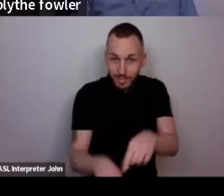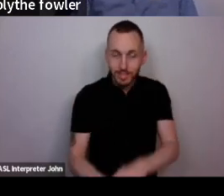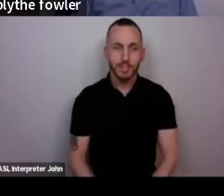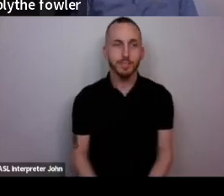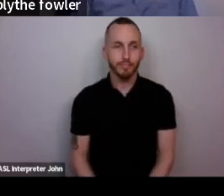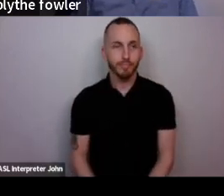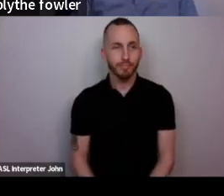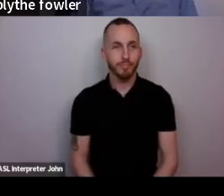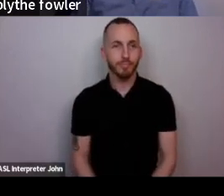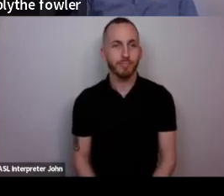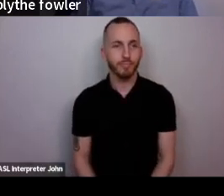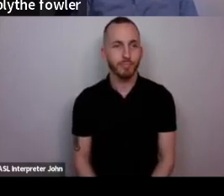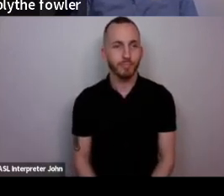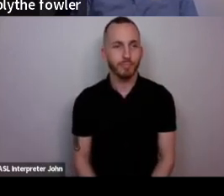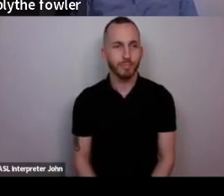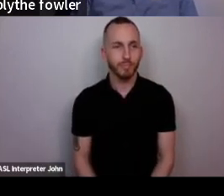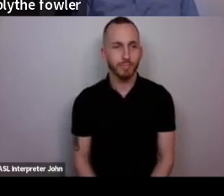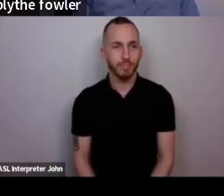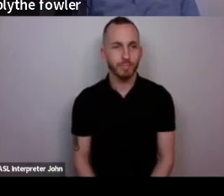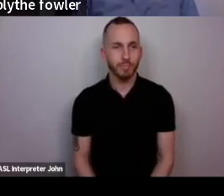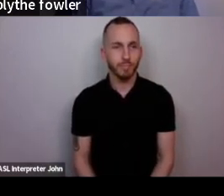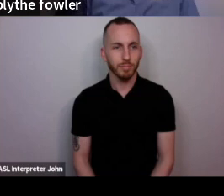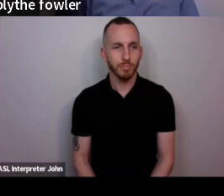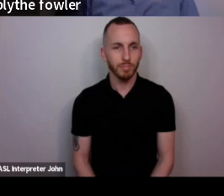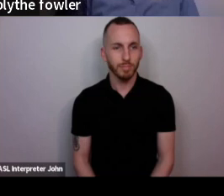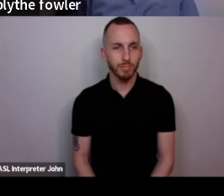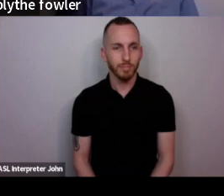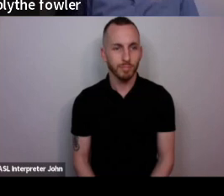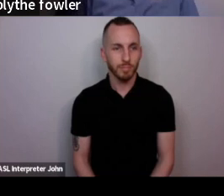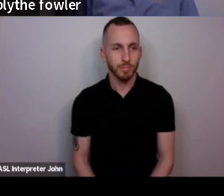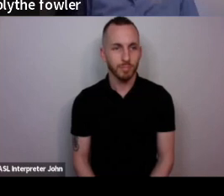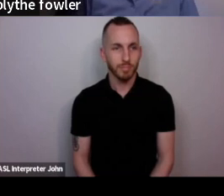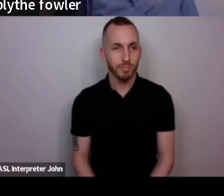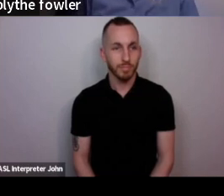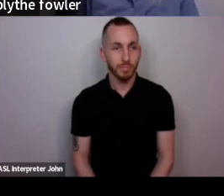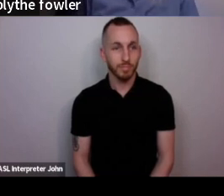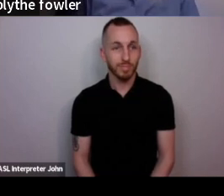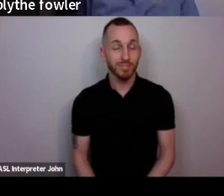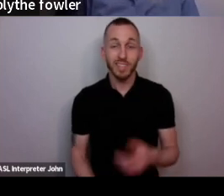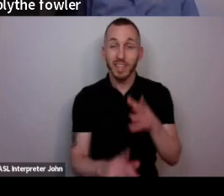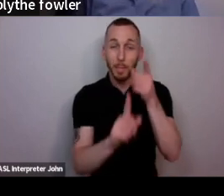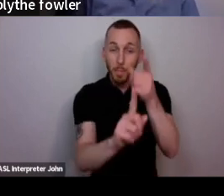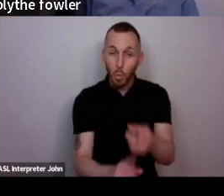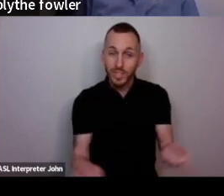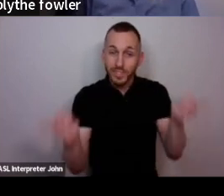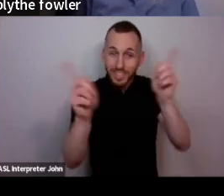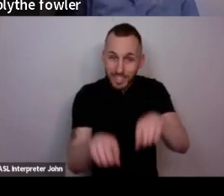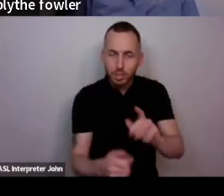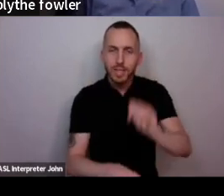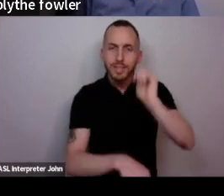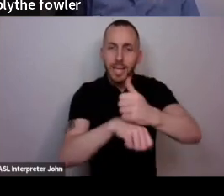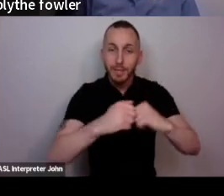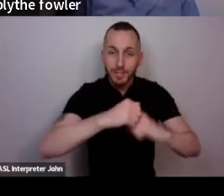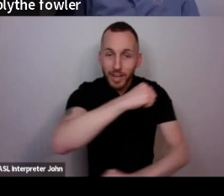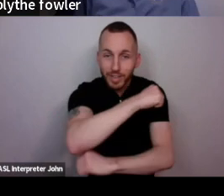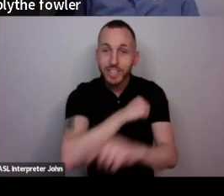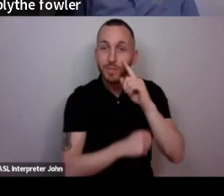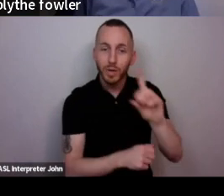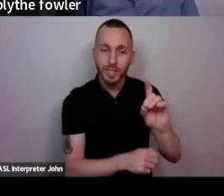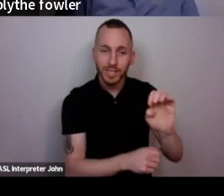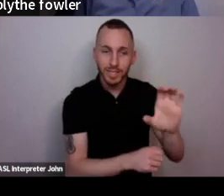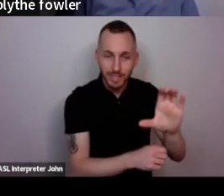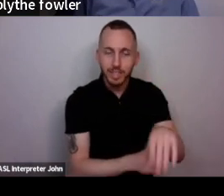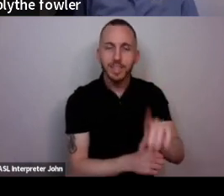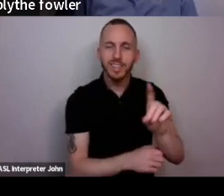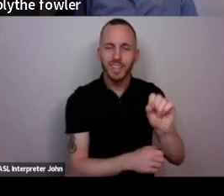and disaster spiritual care establish the foundations of DEC and the DSC Guidelines.